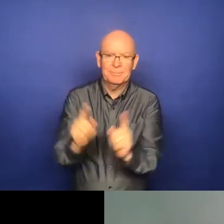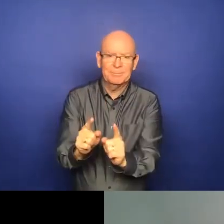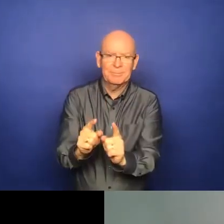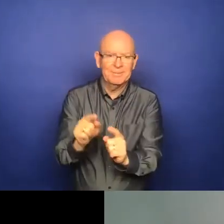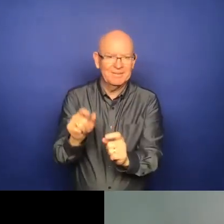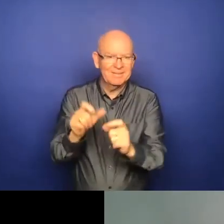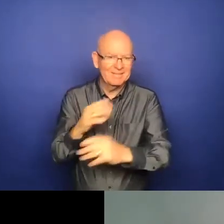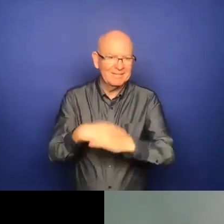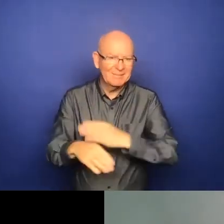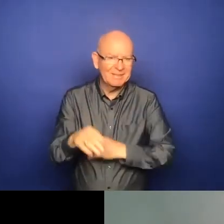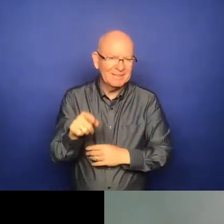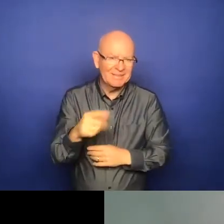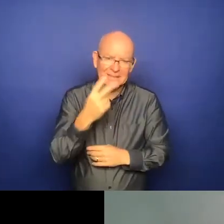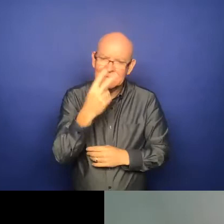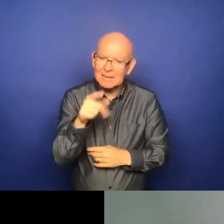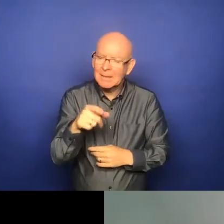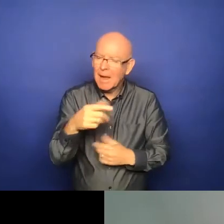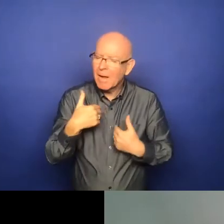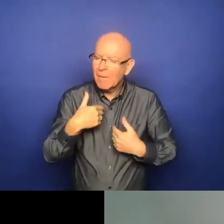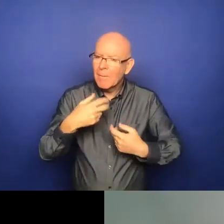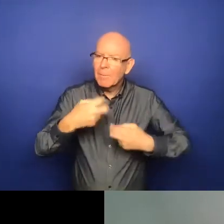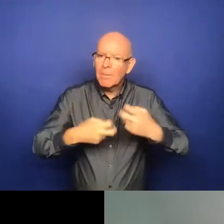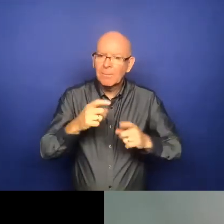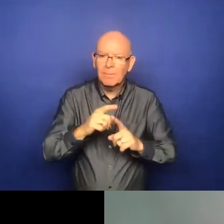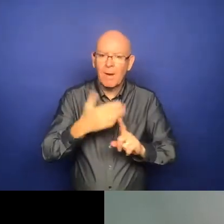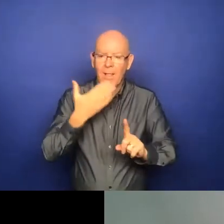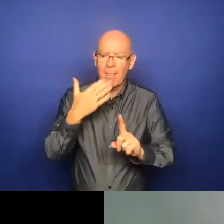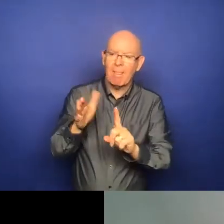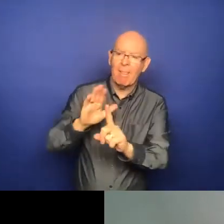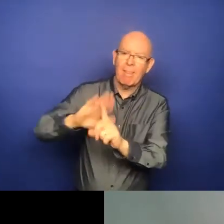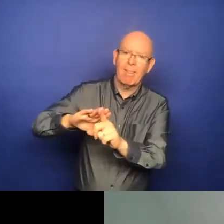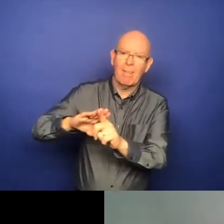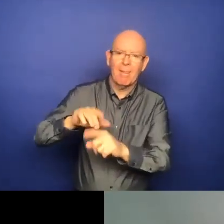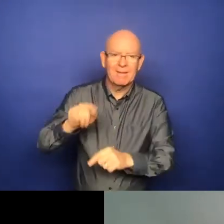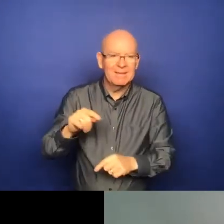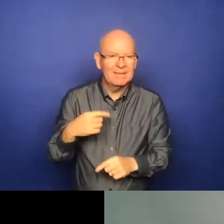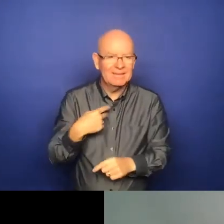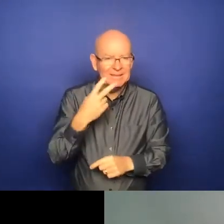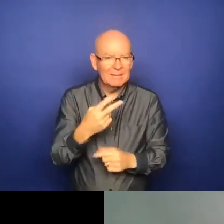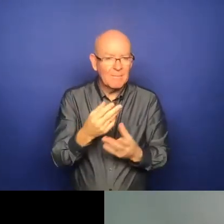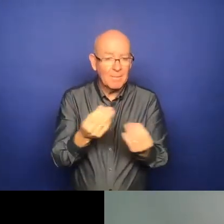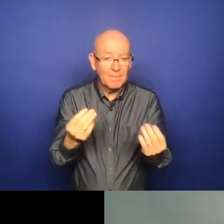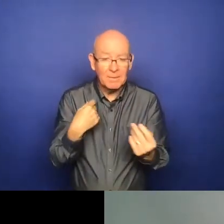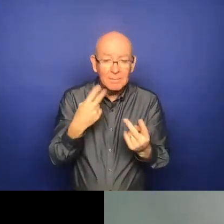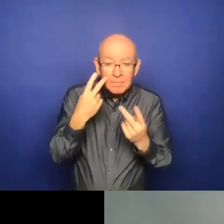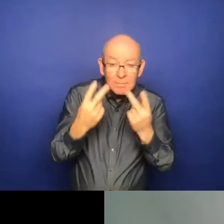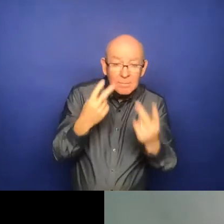are not included in that data collection because of stigma, and it's believed that this is more likely to happen in phone or Internet surveys